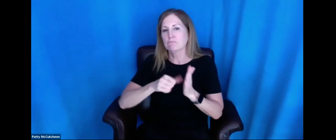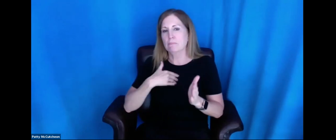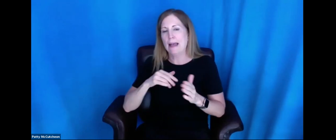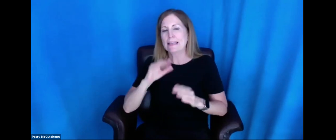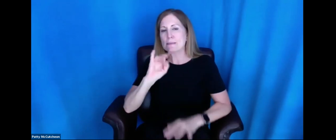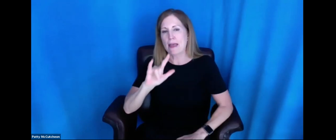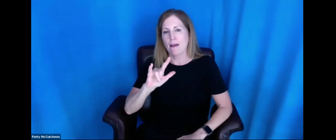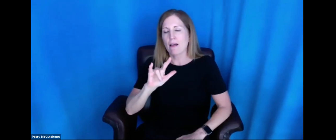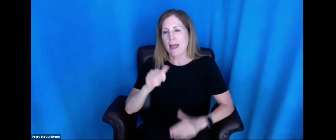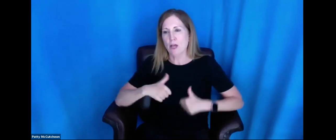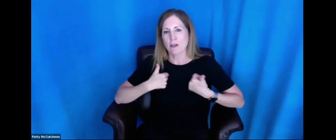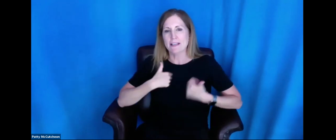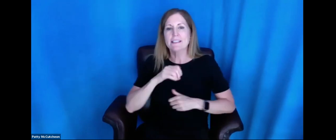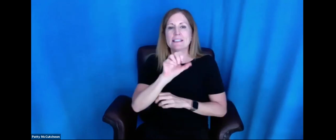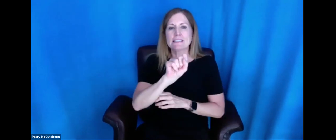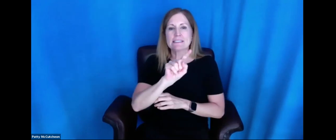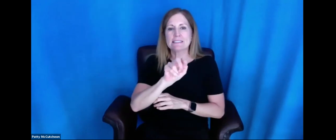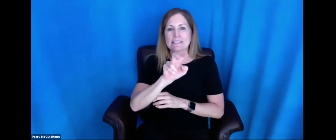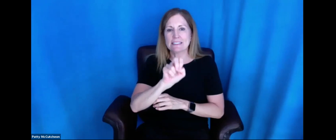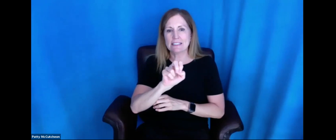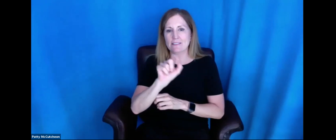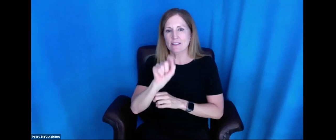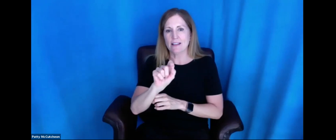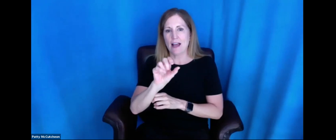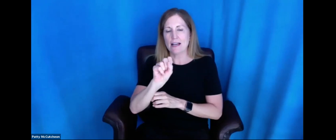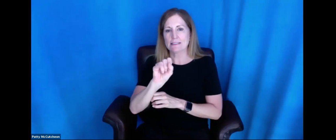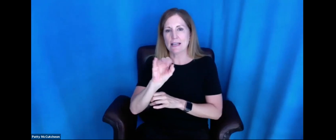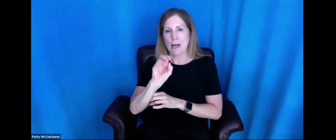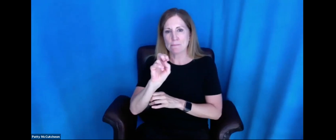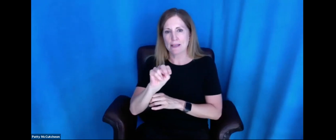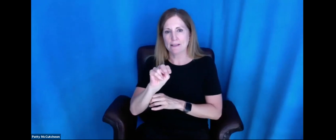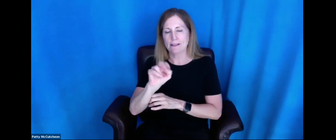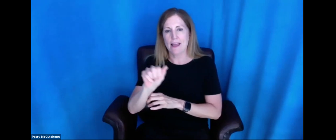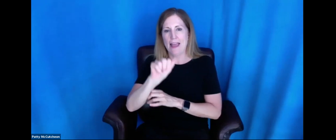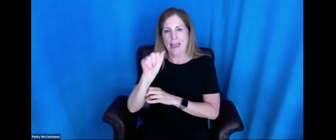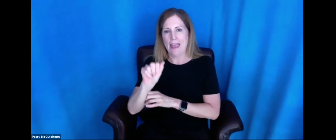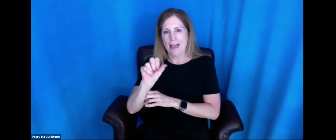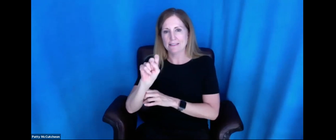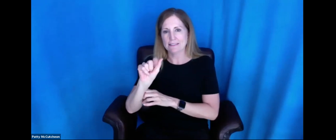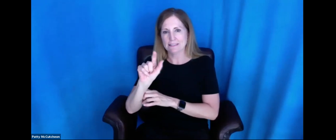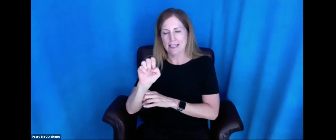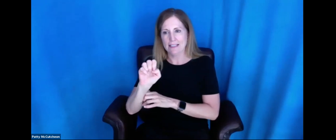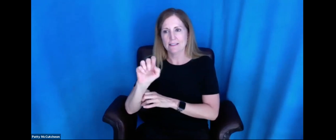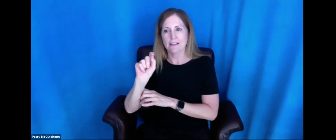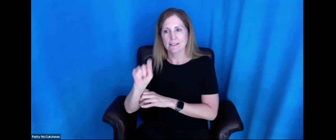Steve.Simon@state. mn.us. Thank you very much.